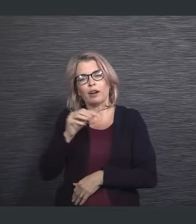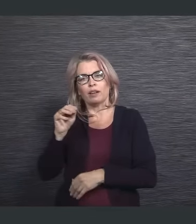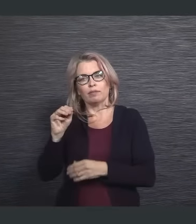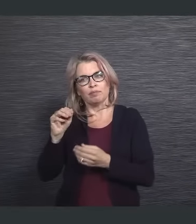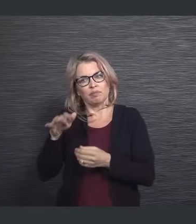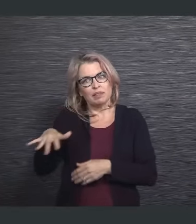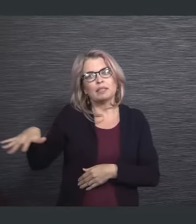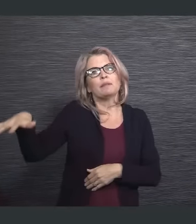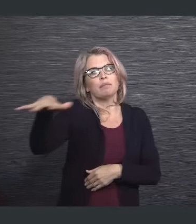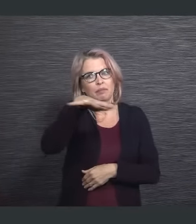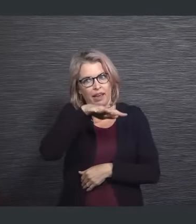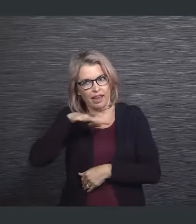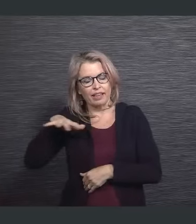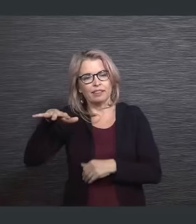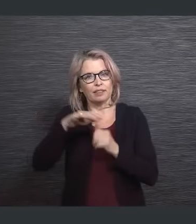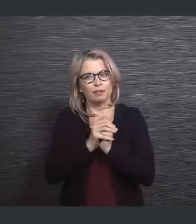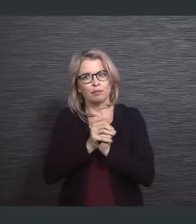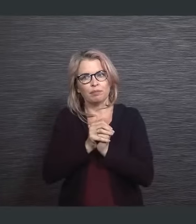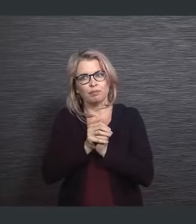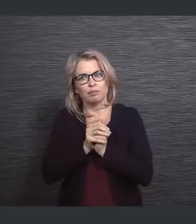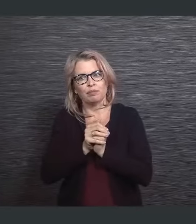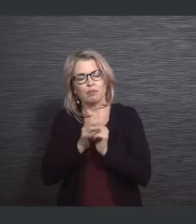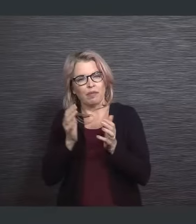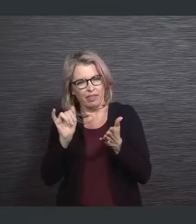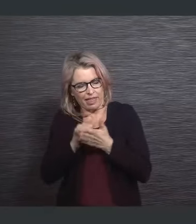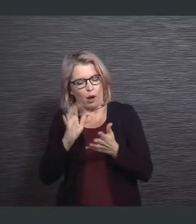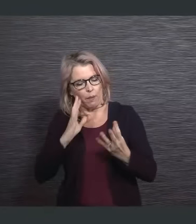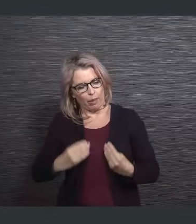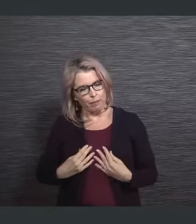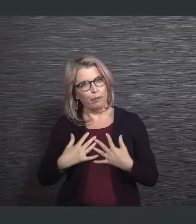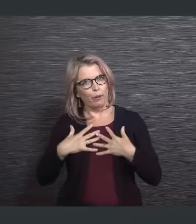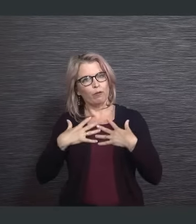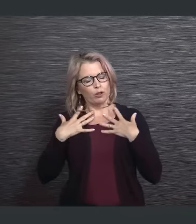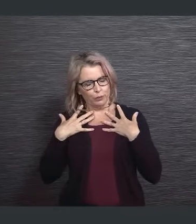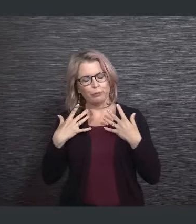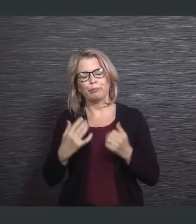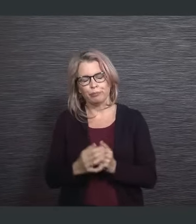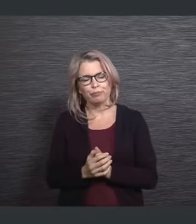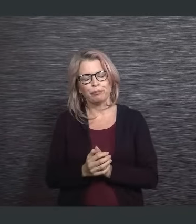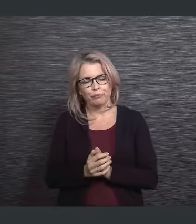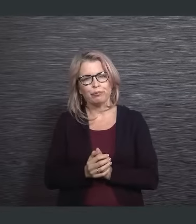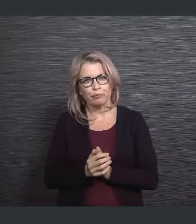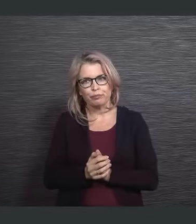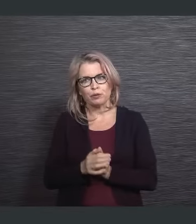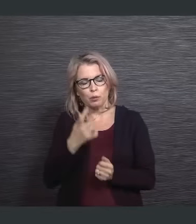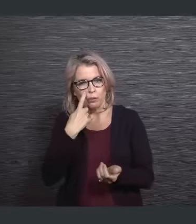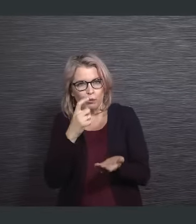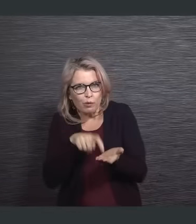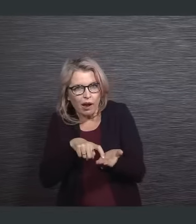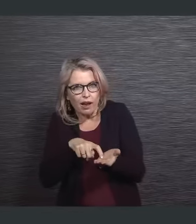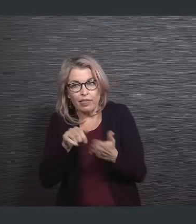A space that moves you. We recognize that the future of mobility